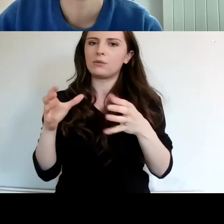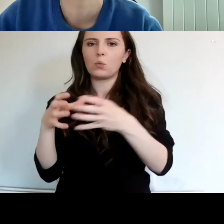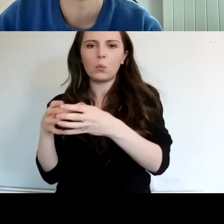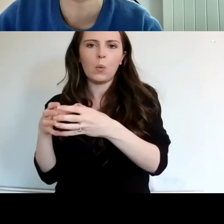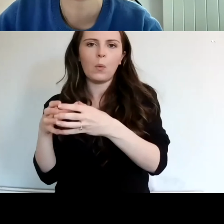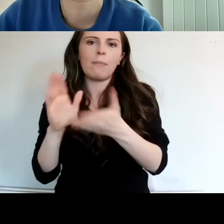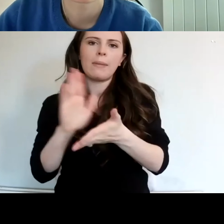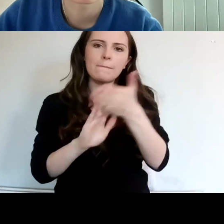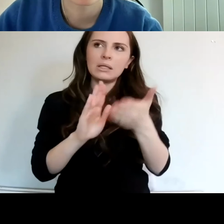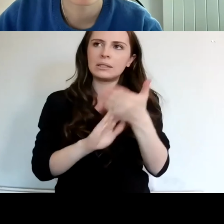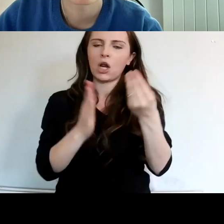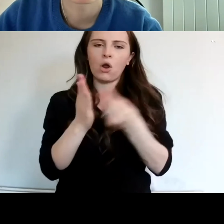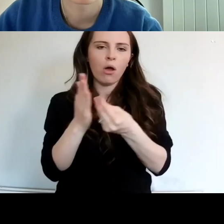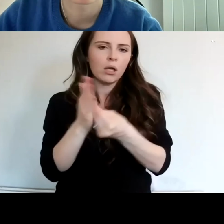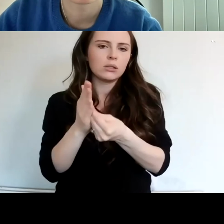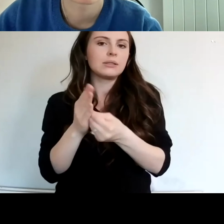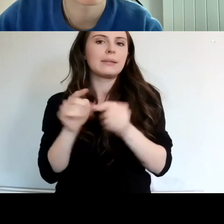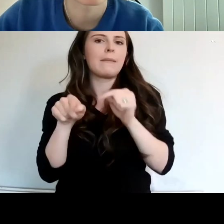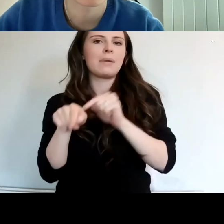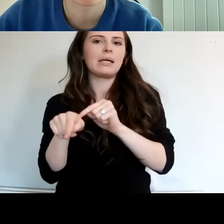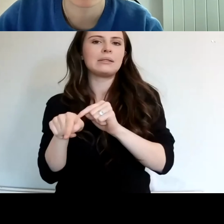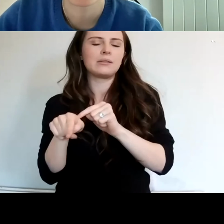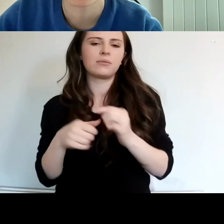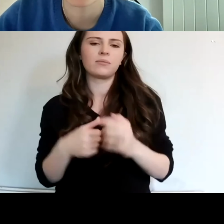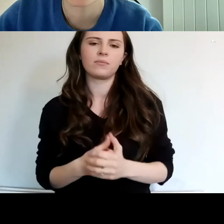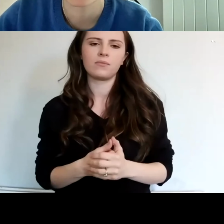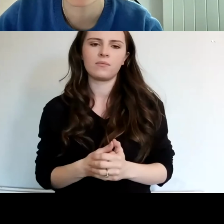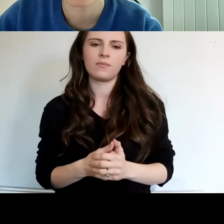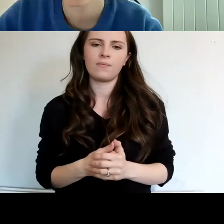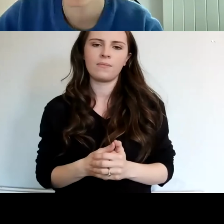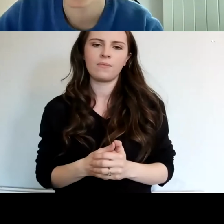..and some case law looked into reasonable accommodation in culture —